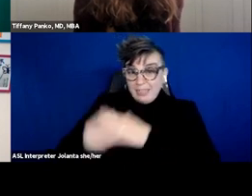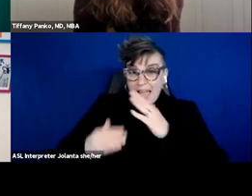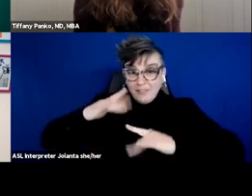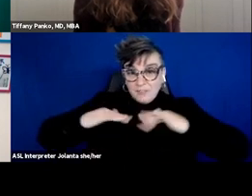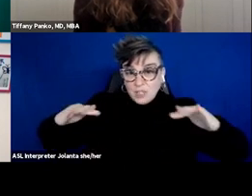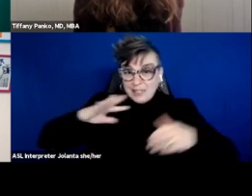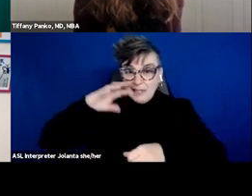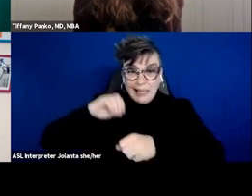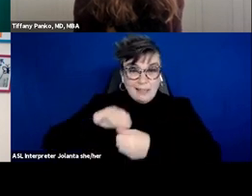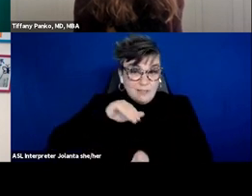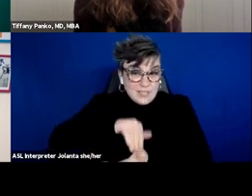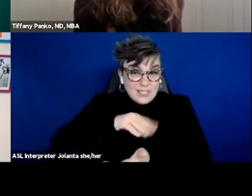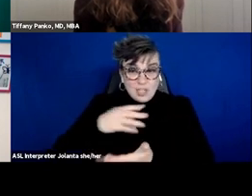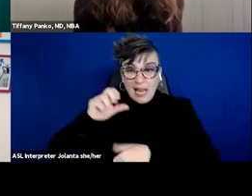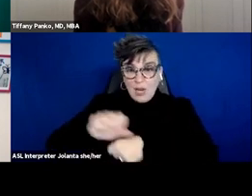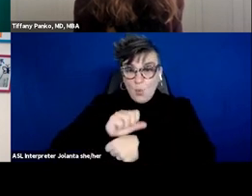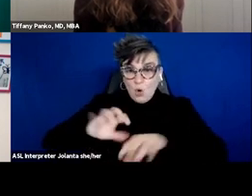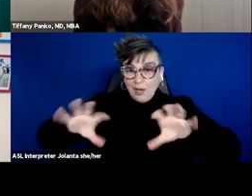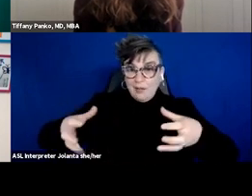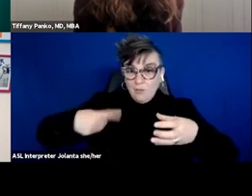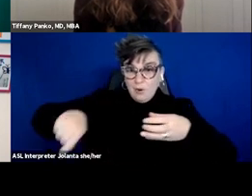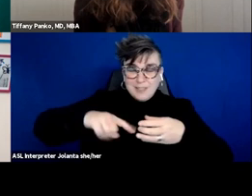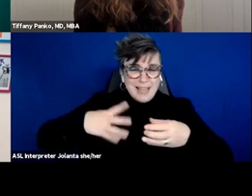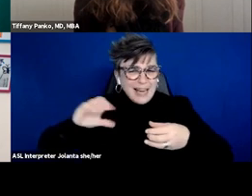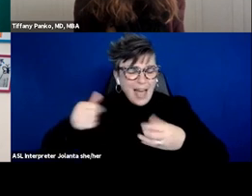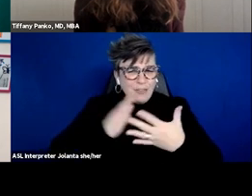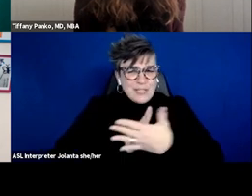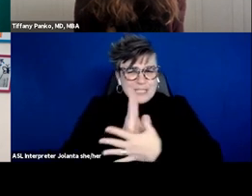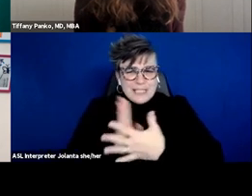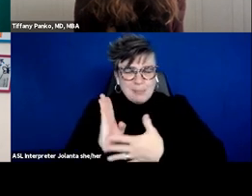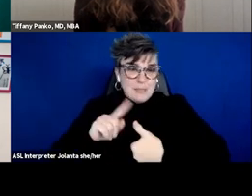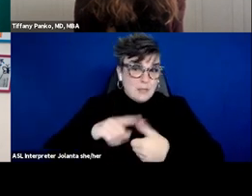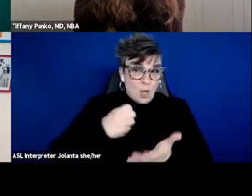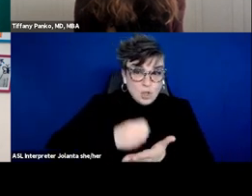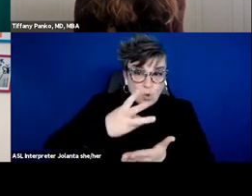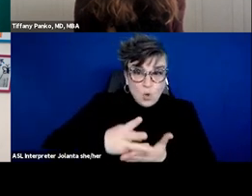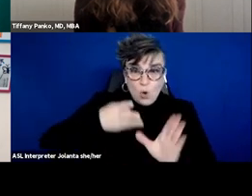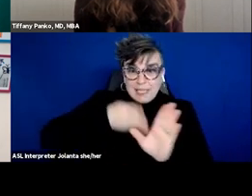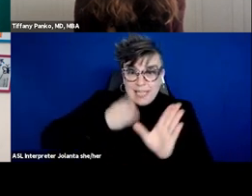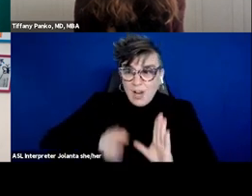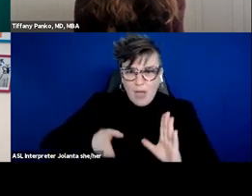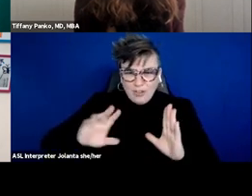workforce, and other disciplines, social work, psychology, you name has been the subject